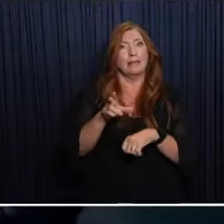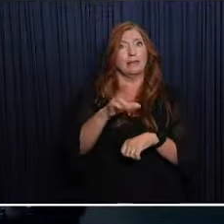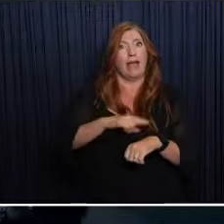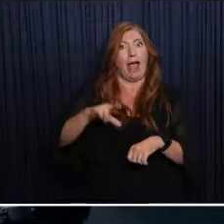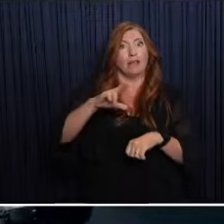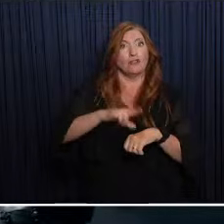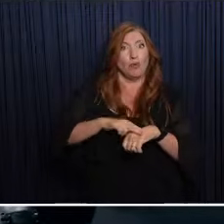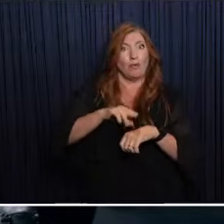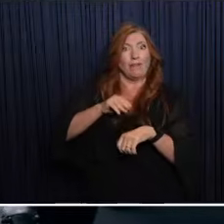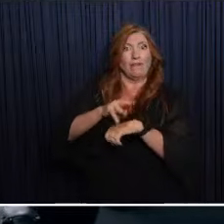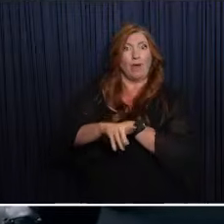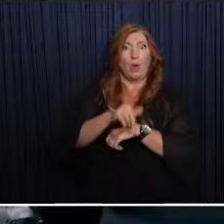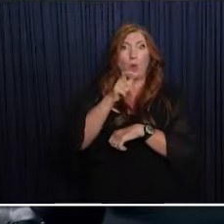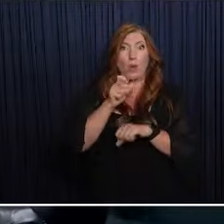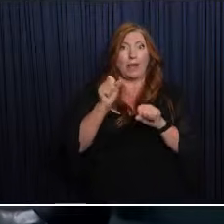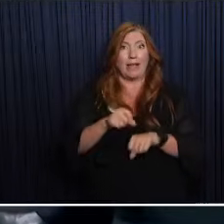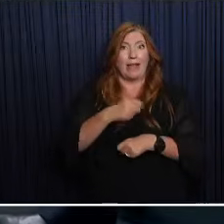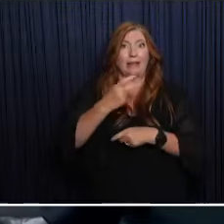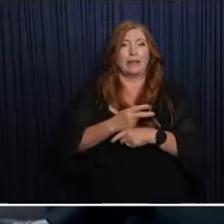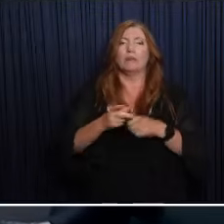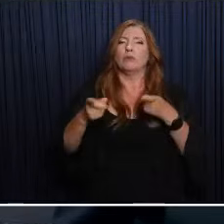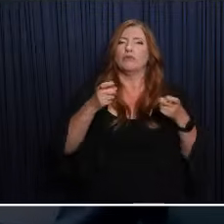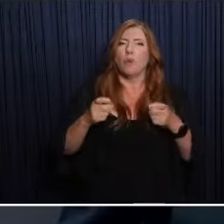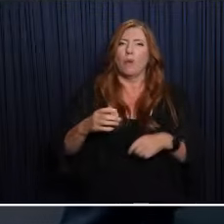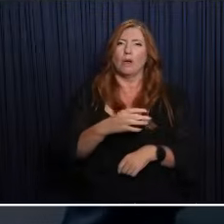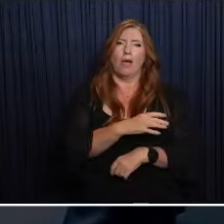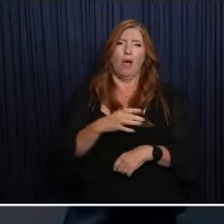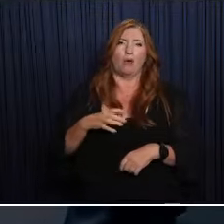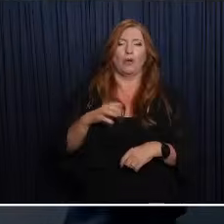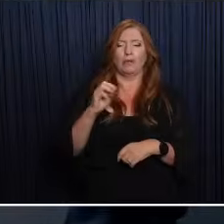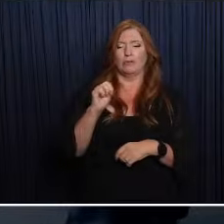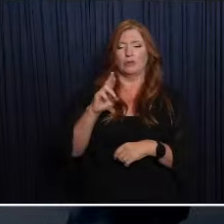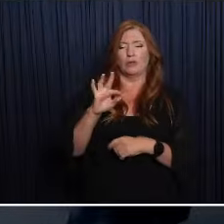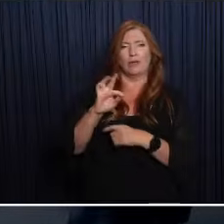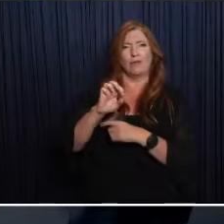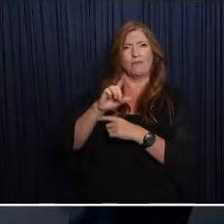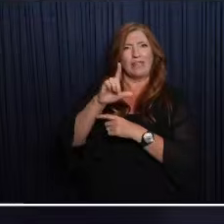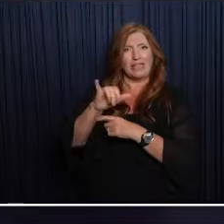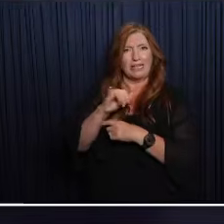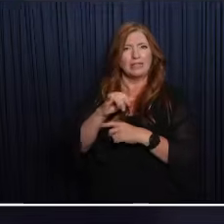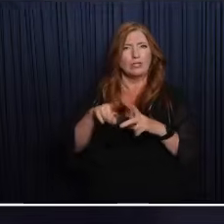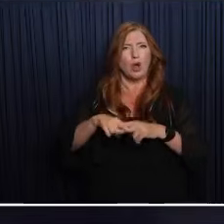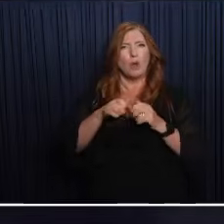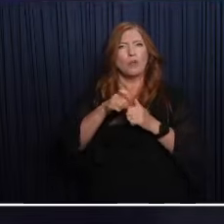MOST COMPETITIVE IN THE COUNTRY. THERE ARE NATIONAL IMPLICATIONS AS FAR AS WHO COULD RETAIN